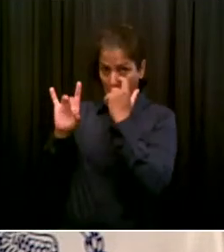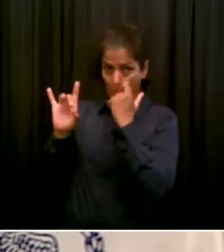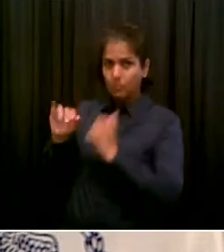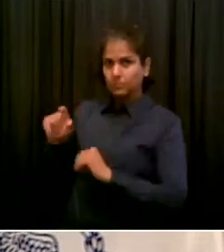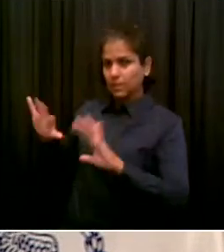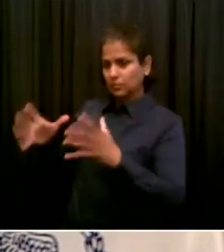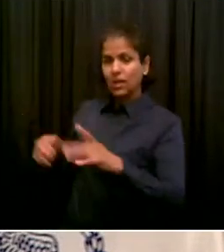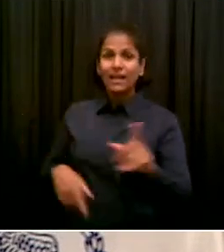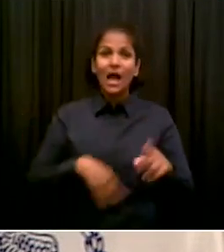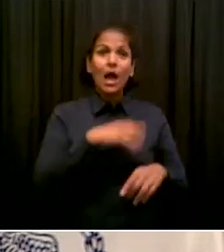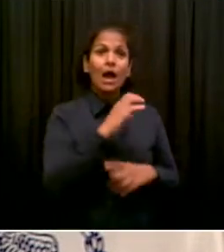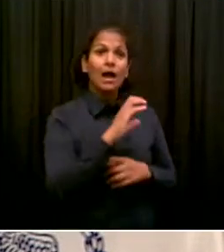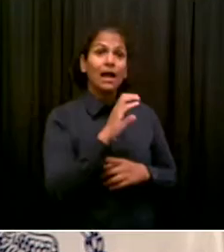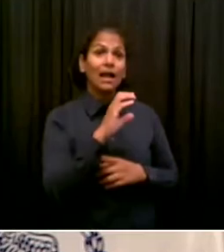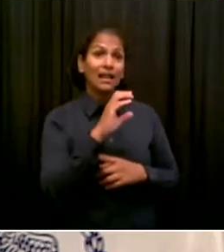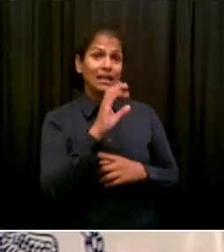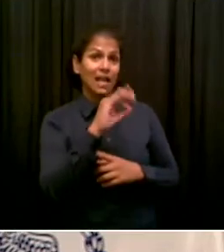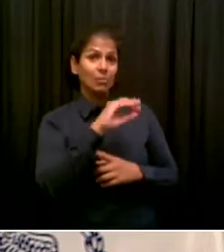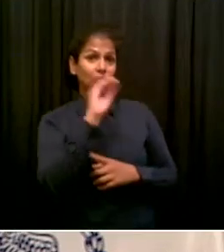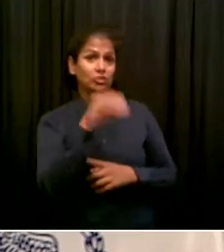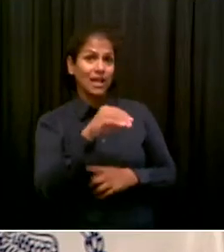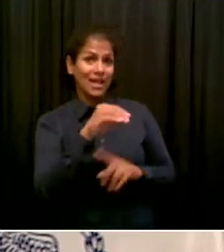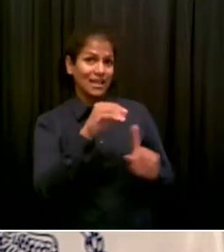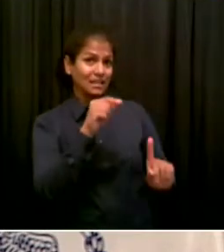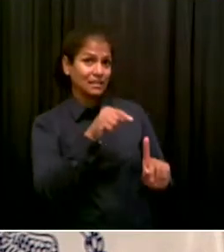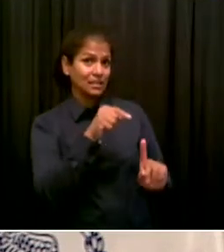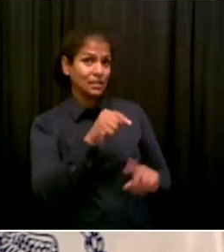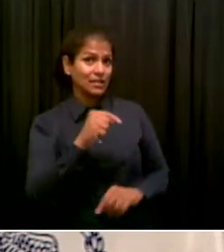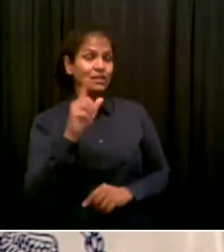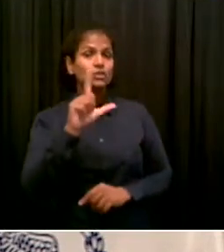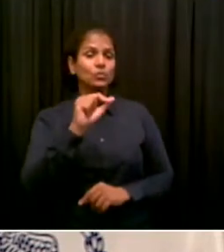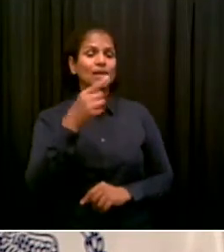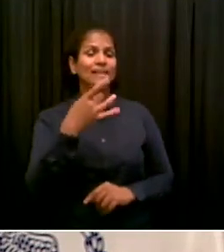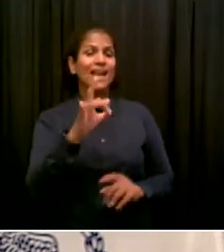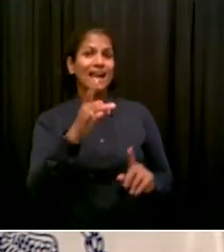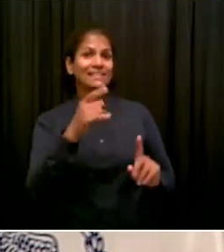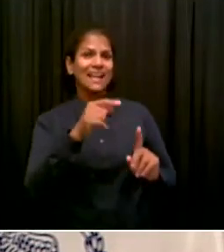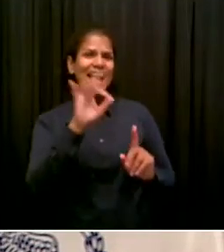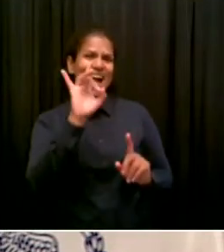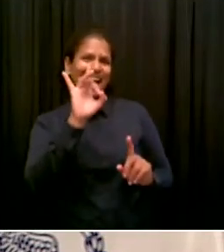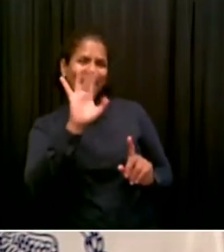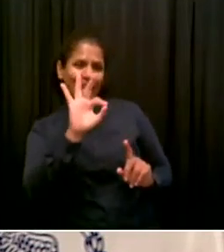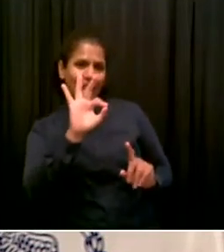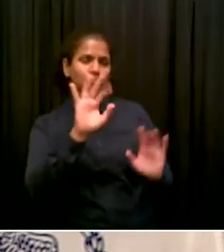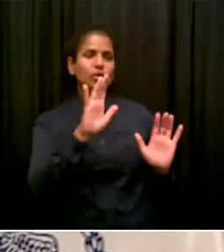NUMBER, WHEN YOU LOOK AT 2018